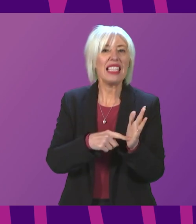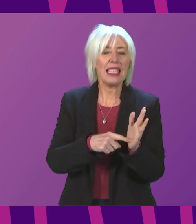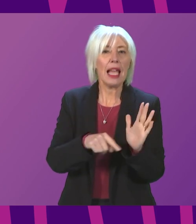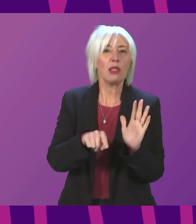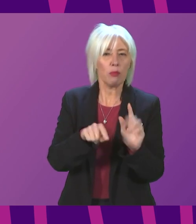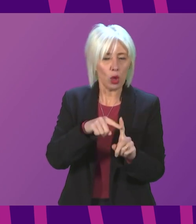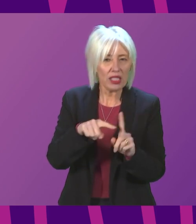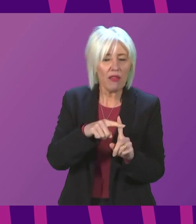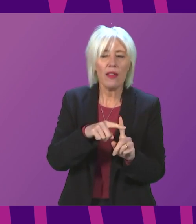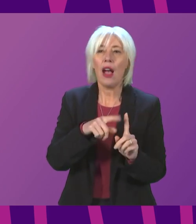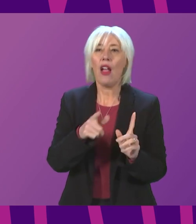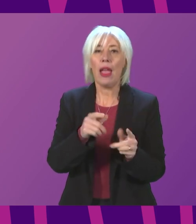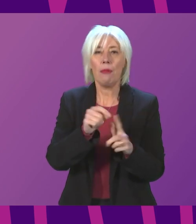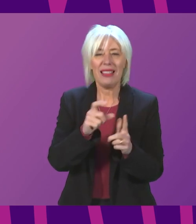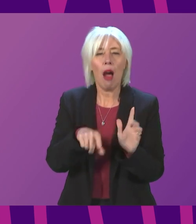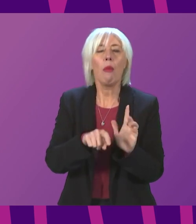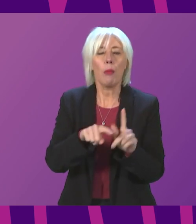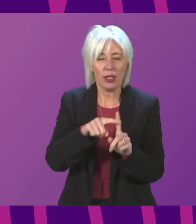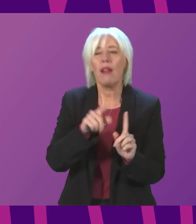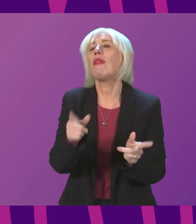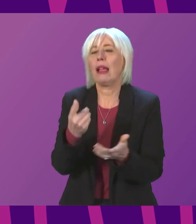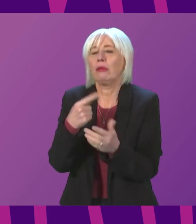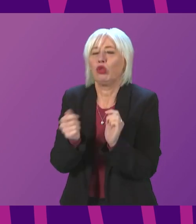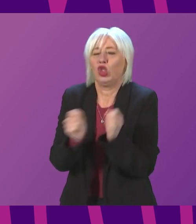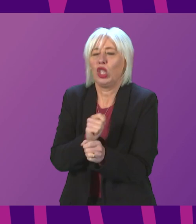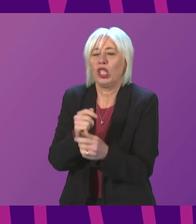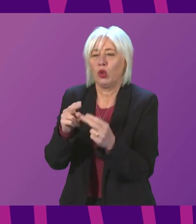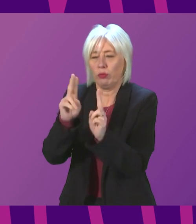Douglas Ross and I have had exchanges on the matter in the past. I say this non-pejoratively: